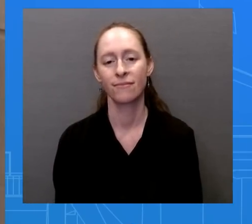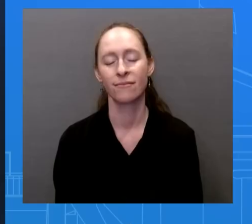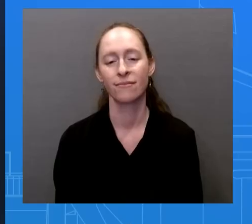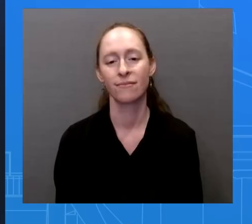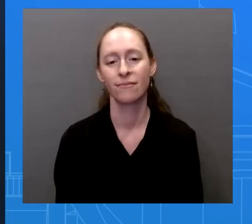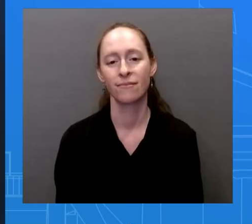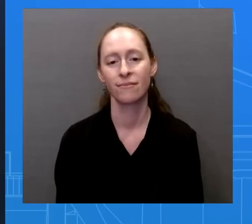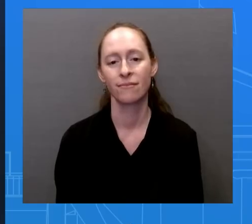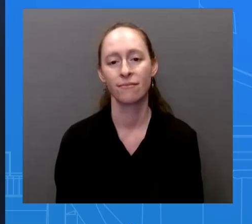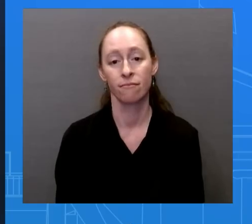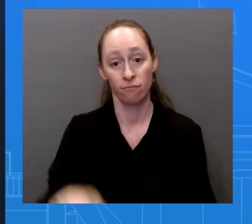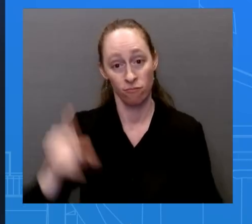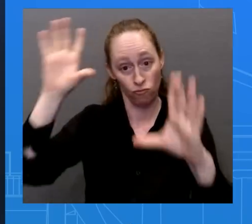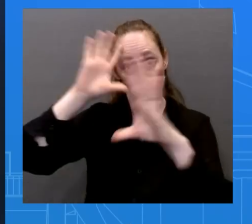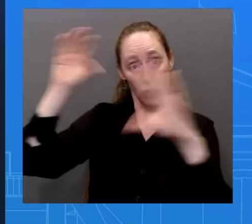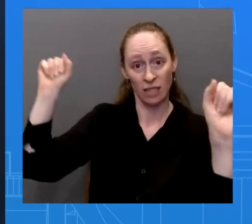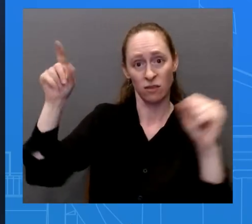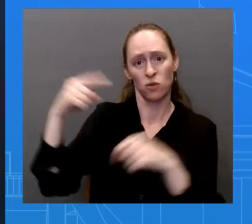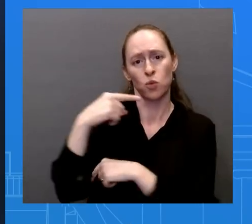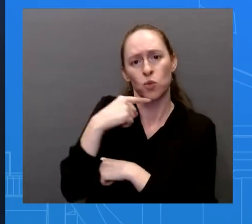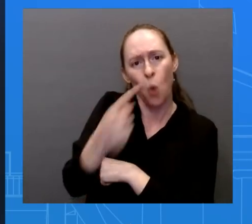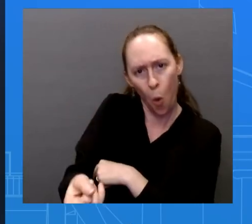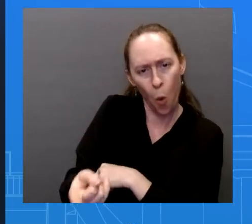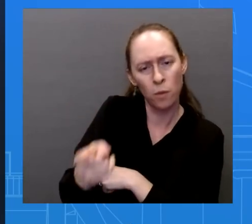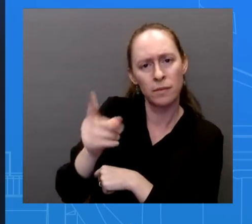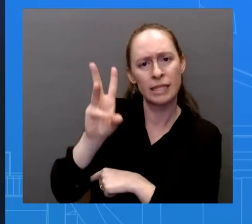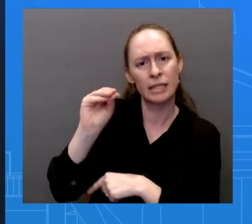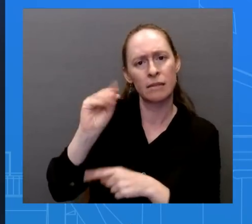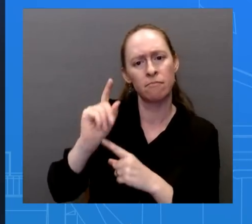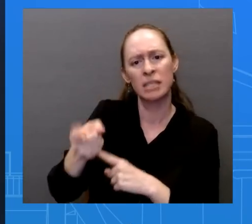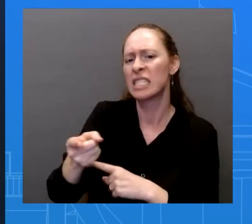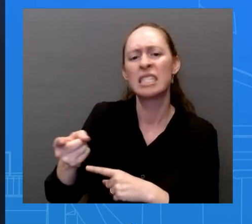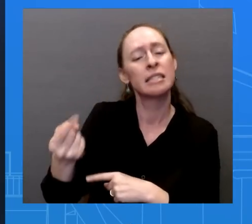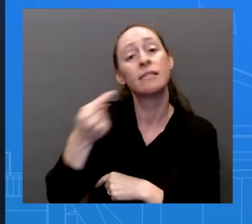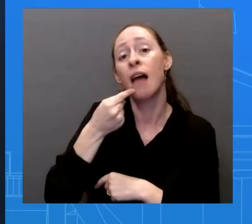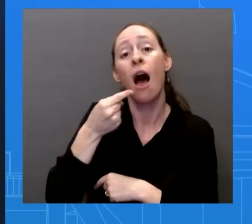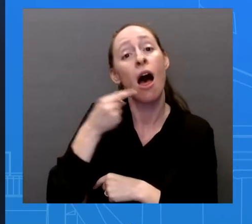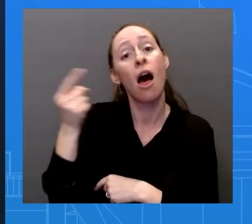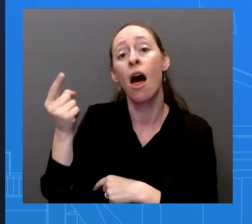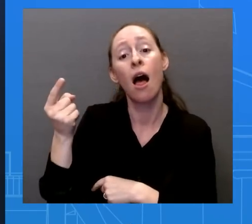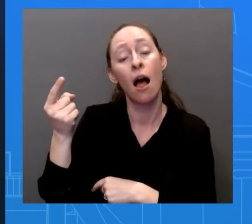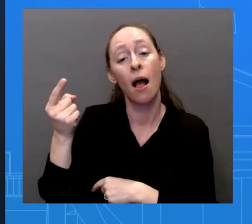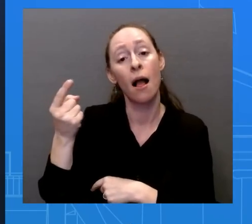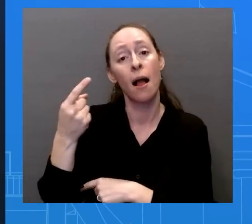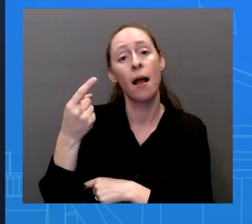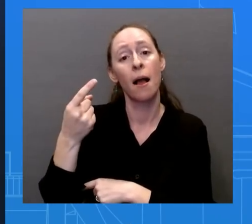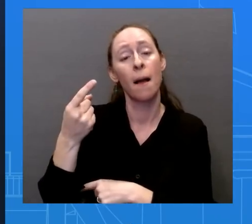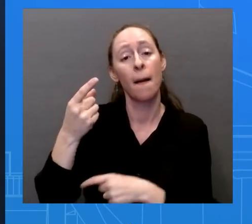Dr. Jha: So let me be very clear: The President also followed that up with "COVID is not over" and said we are doing a lot of work.